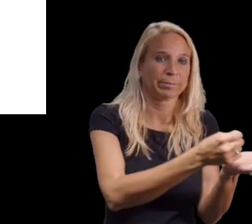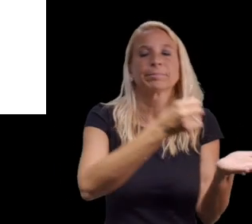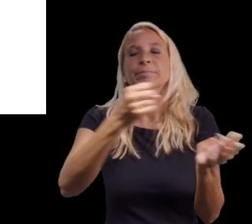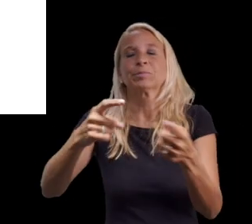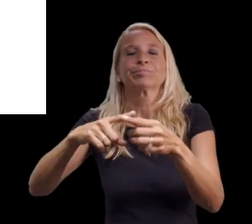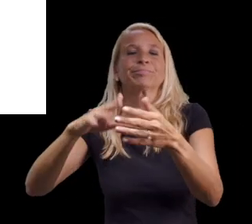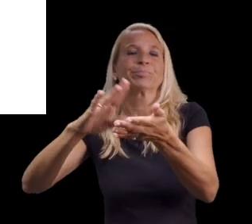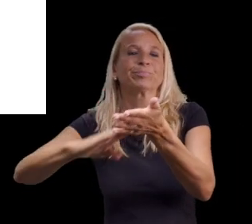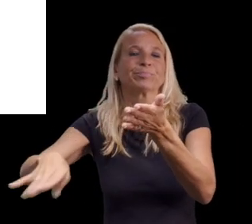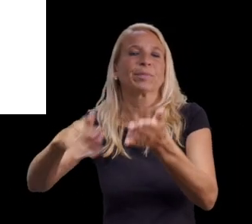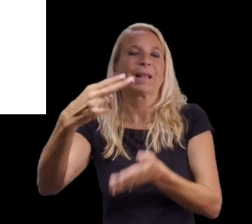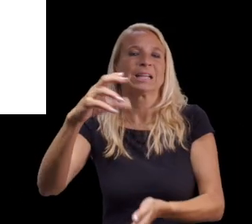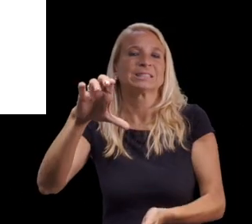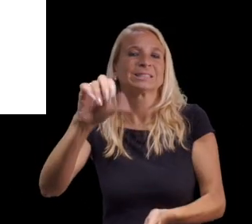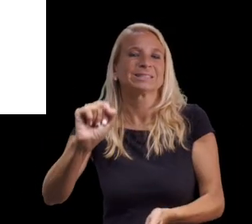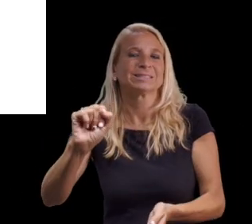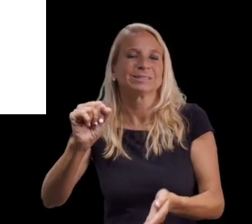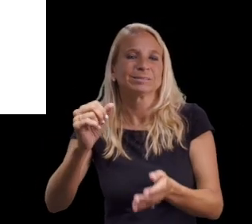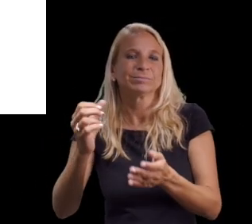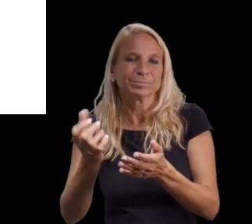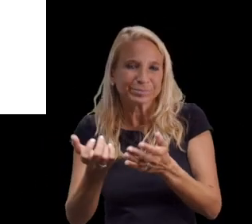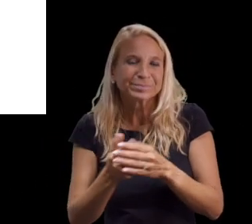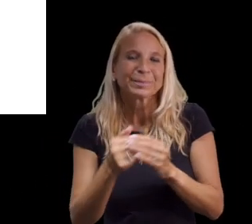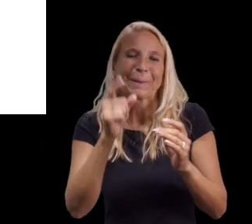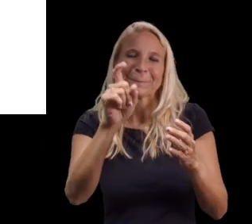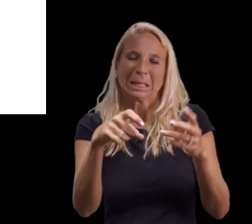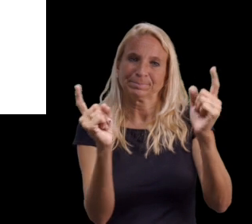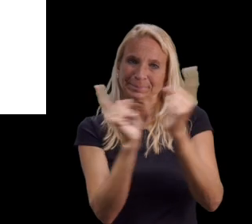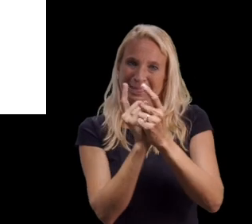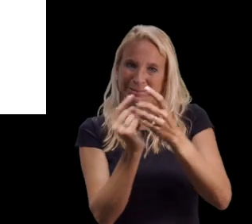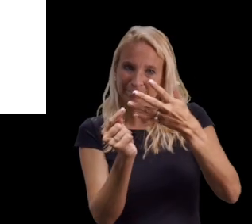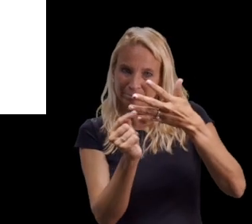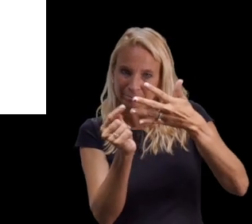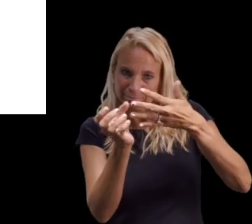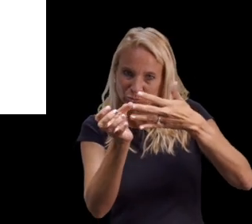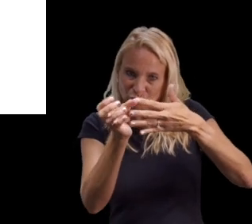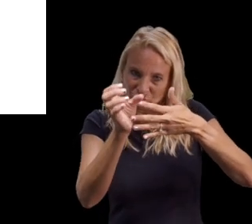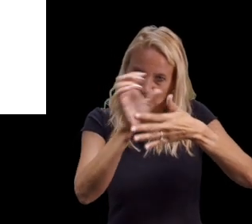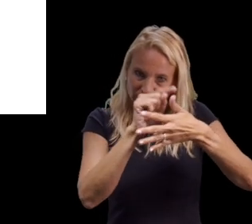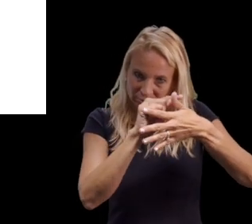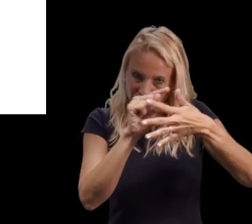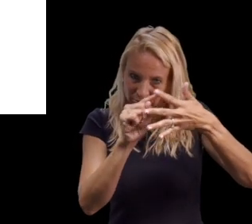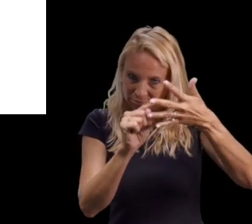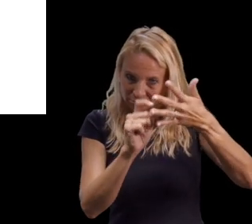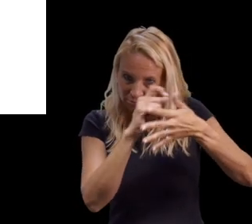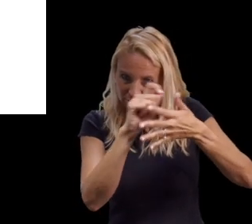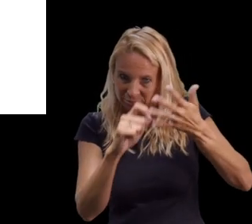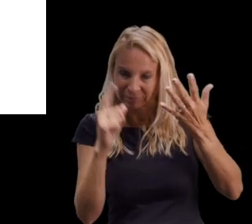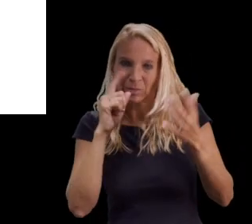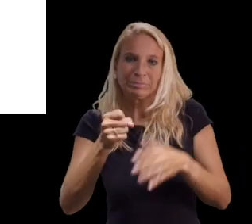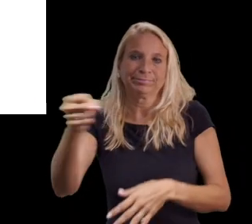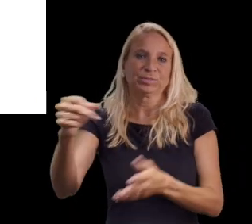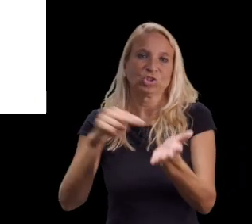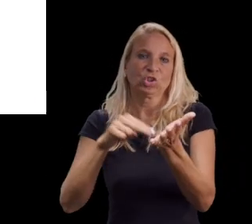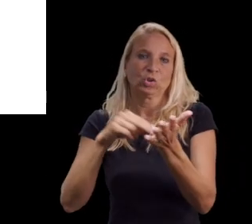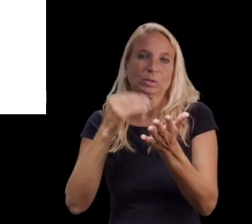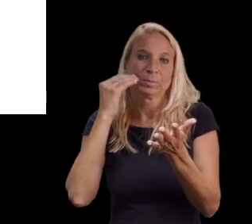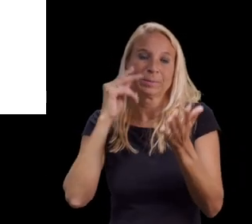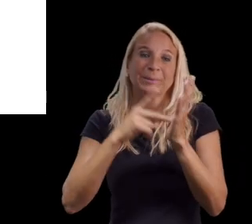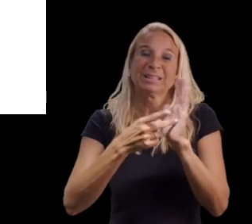to access the HCS waiver, but you must meet criteria for nursing facility placement which means medical necessity.